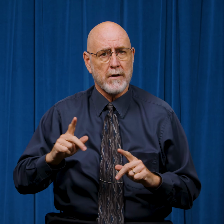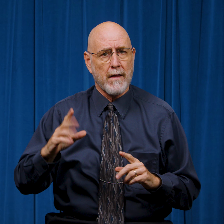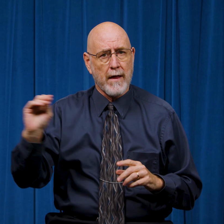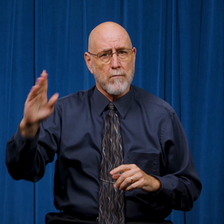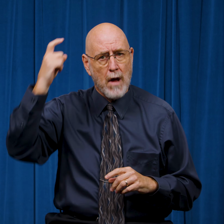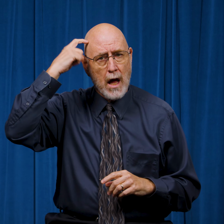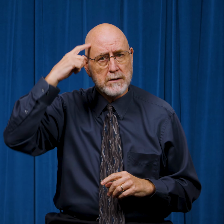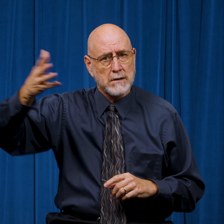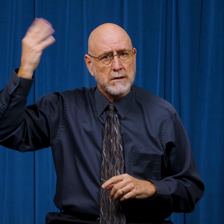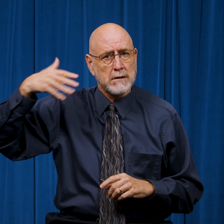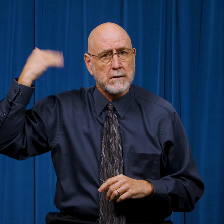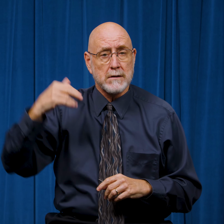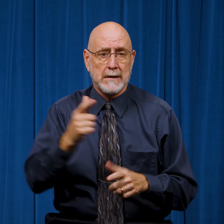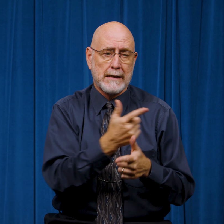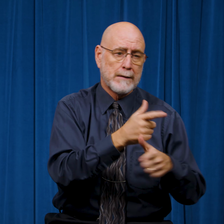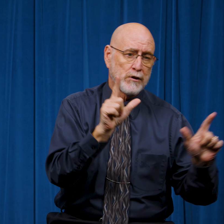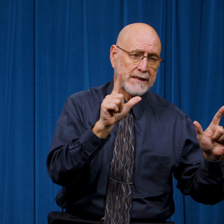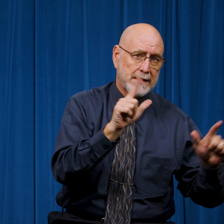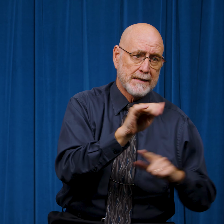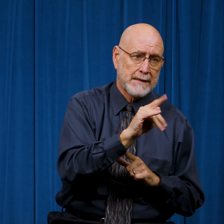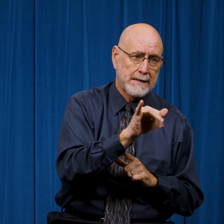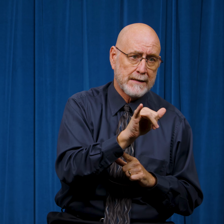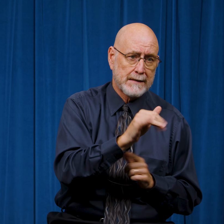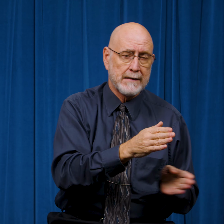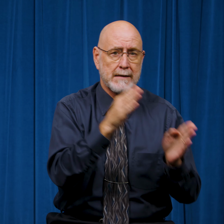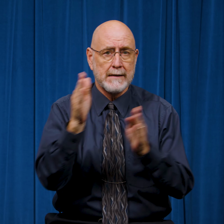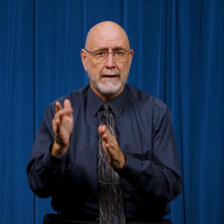liberty and the Bible.